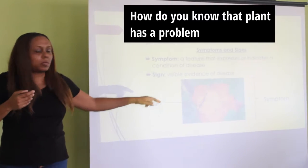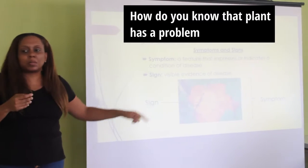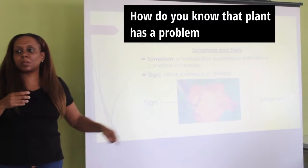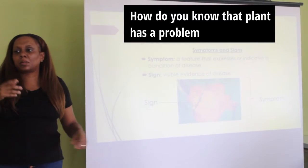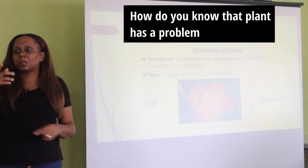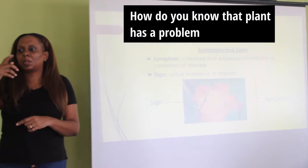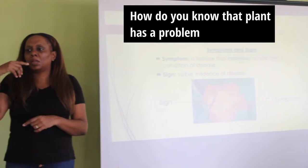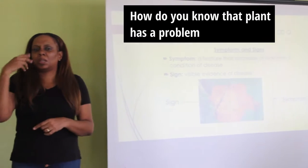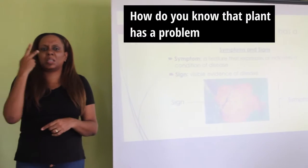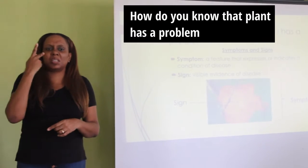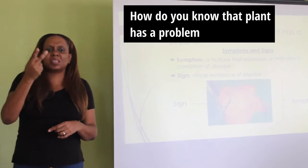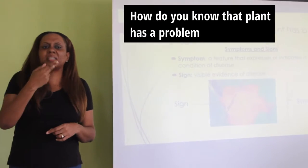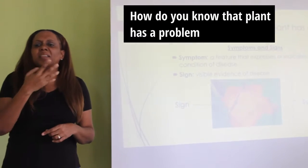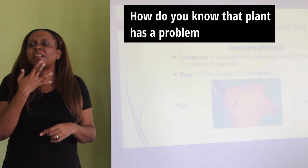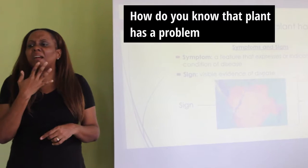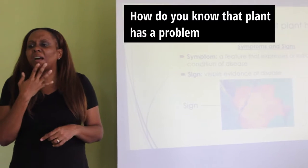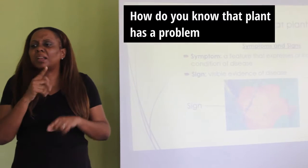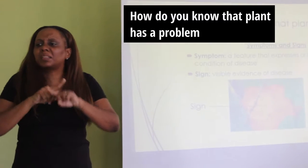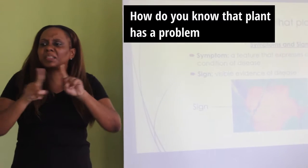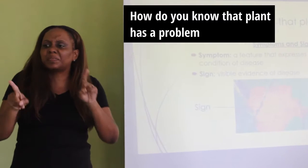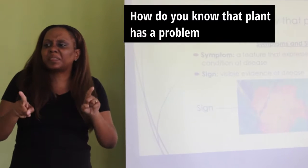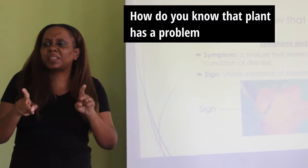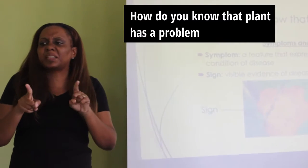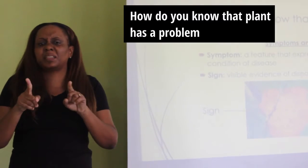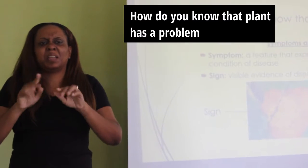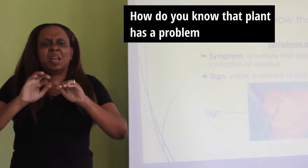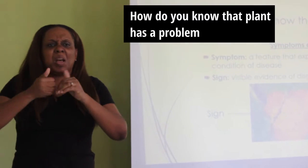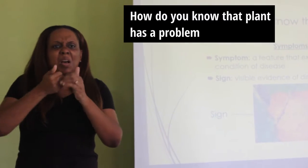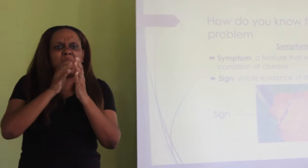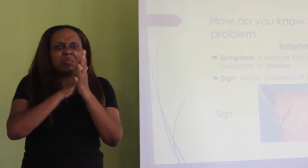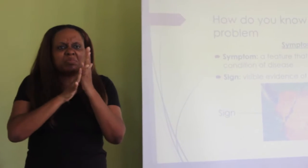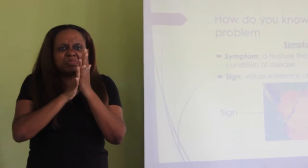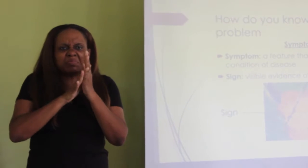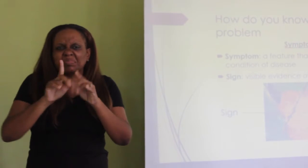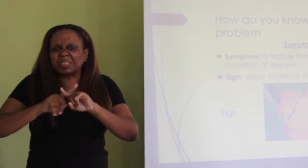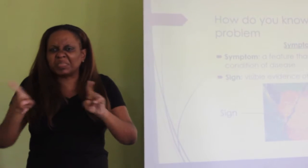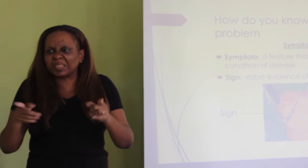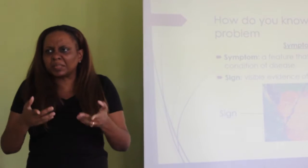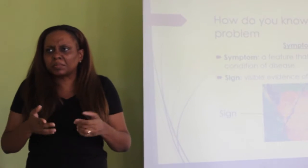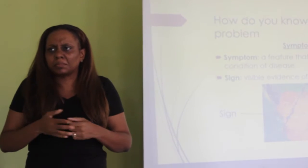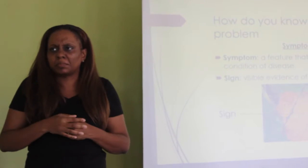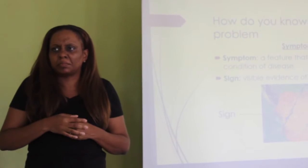already know what our original plan should look like so we know maybe it does not look as though